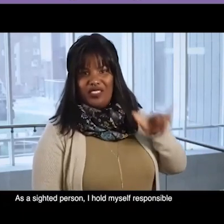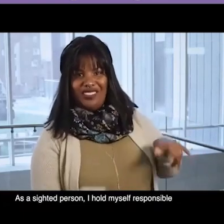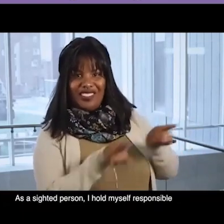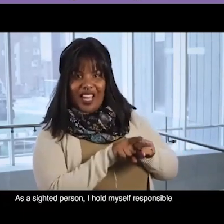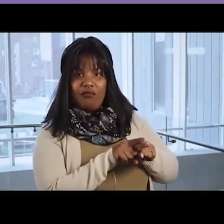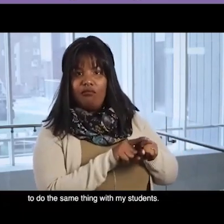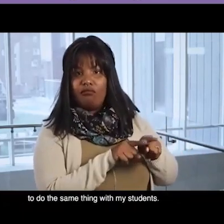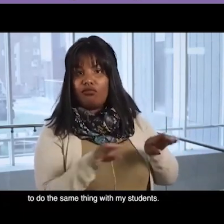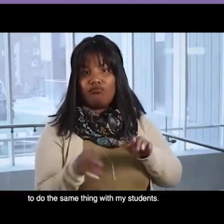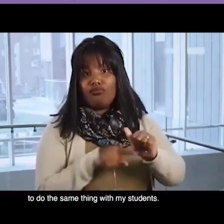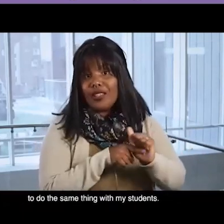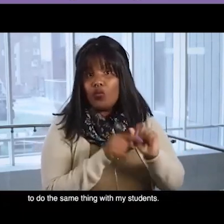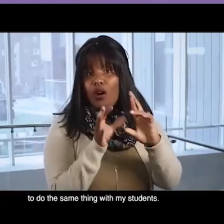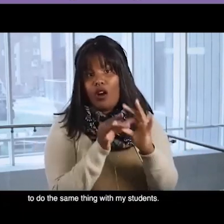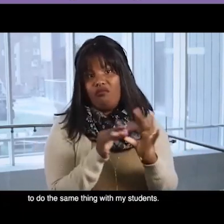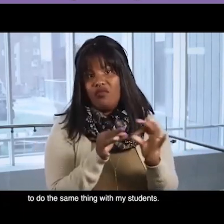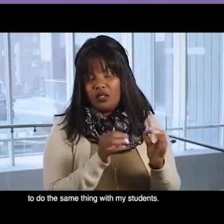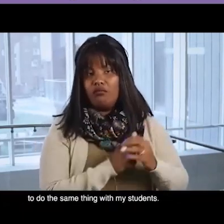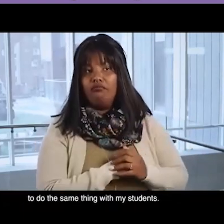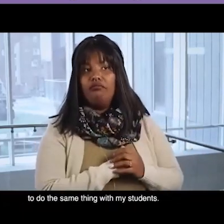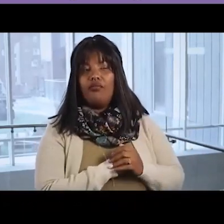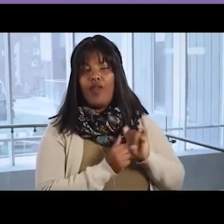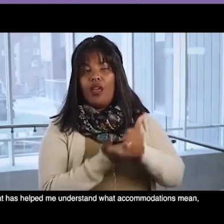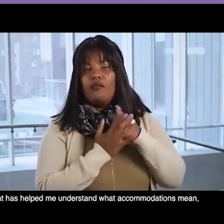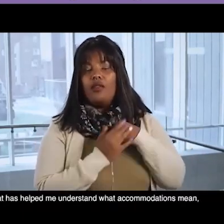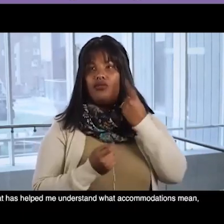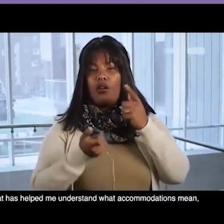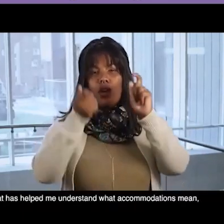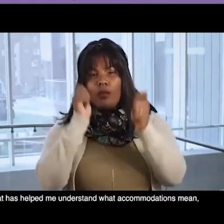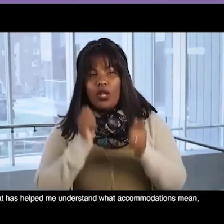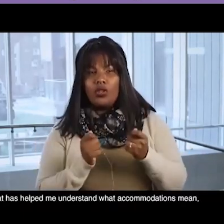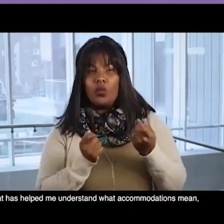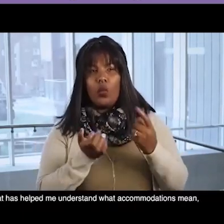responsible to do the same thing with my students. That has helped me understand what